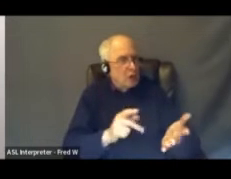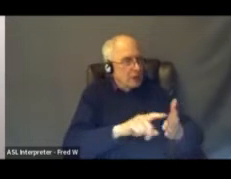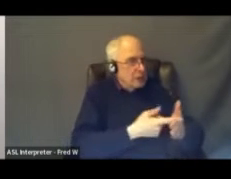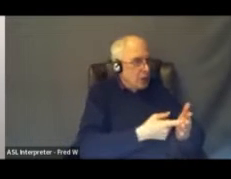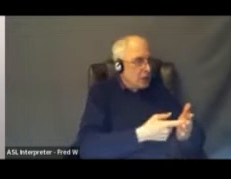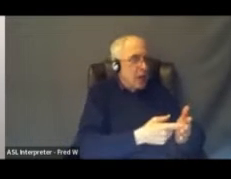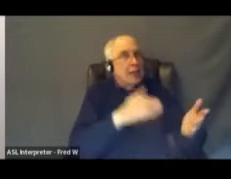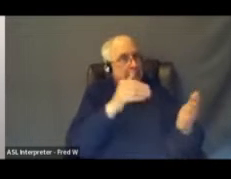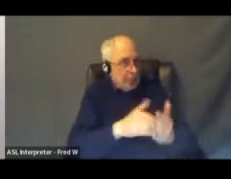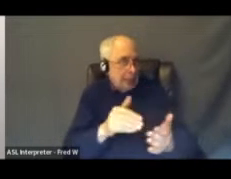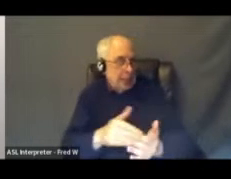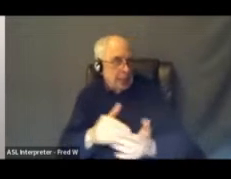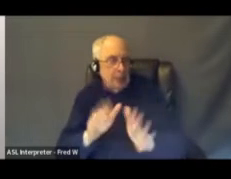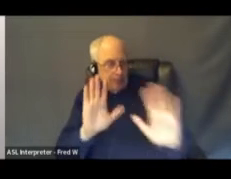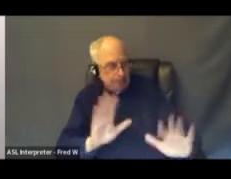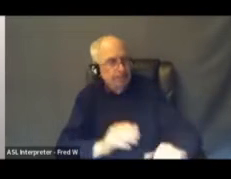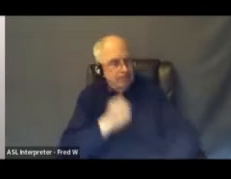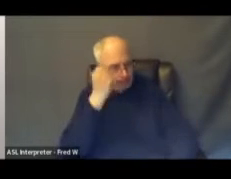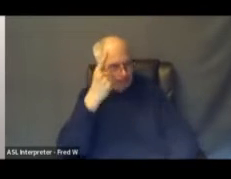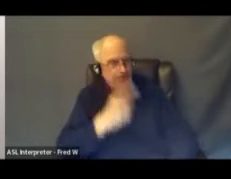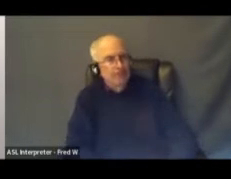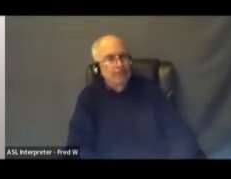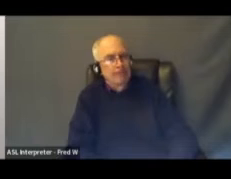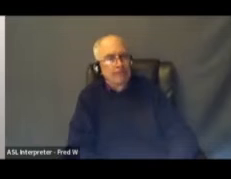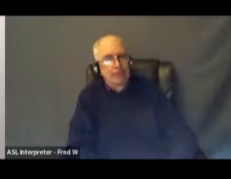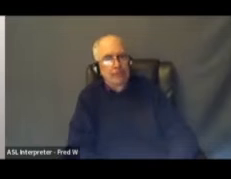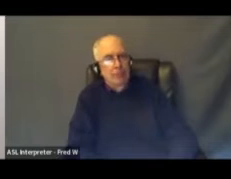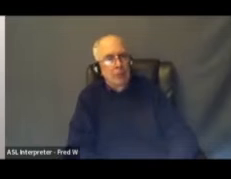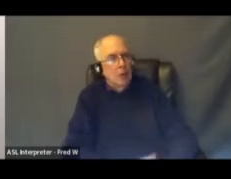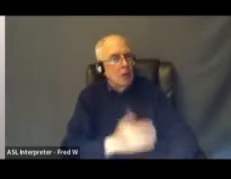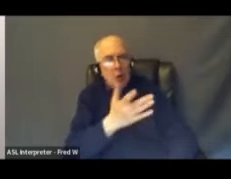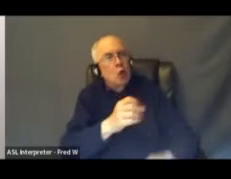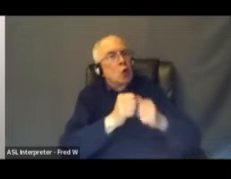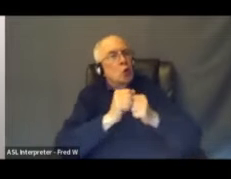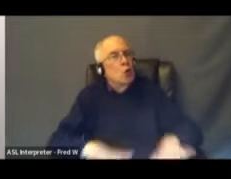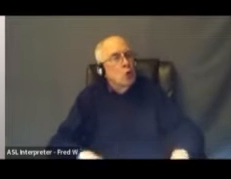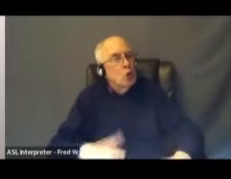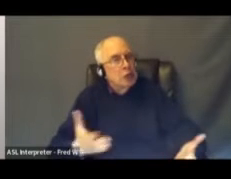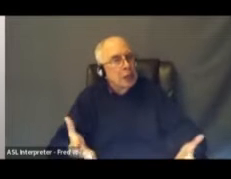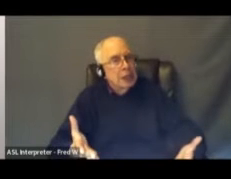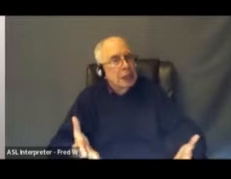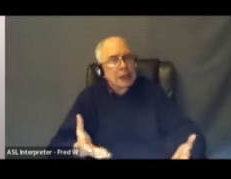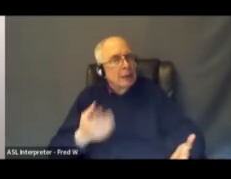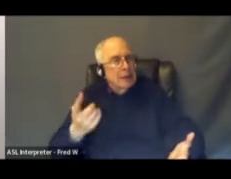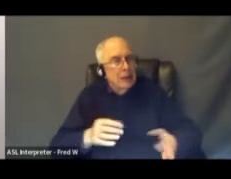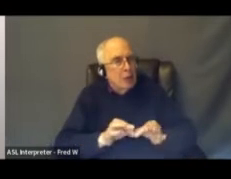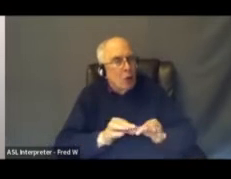process as well. You know, like, do you lose things that are important to you? Some survivors